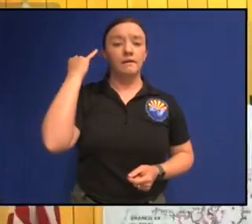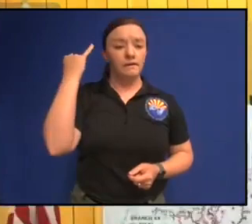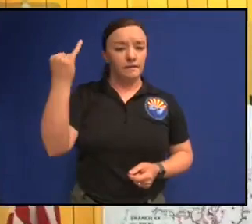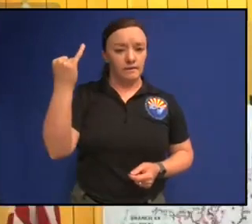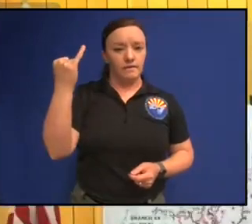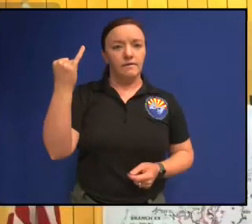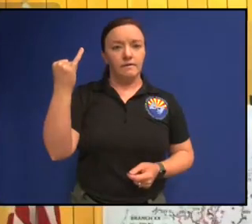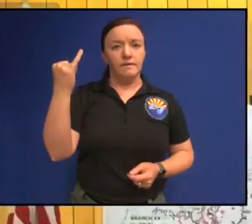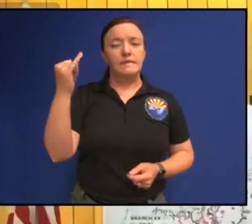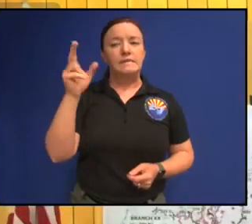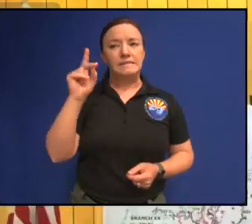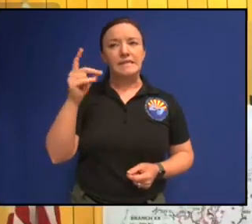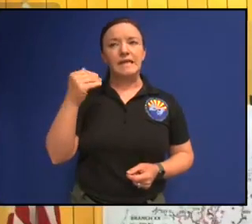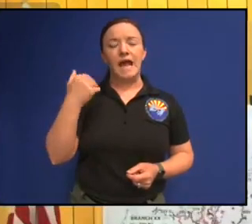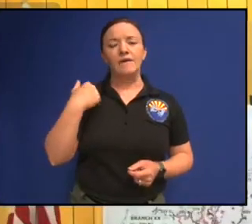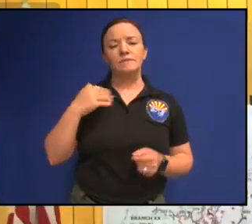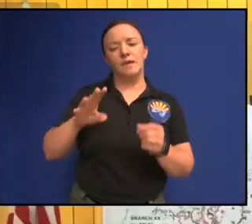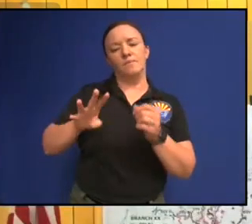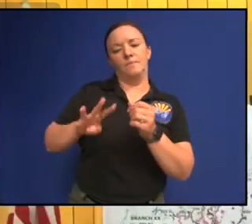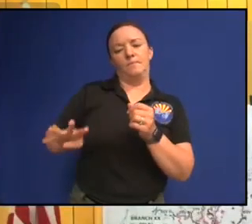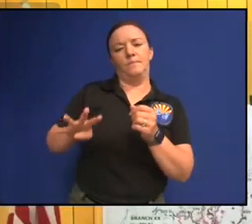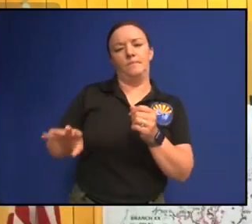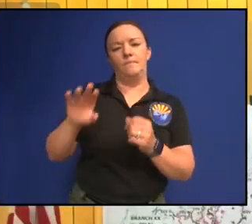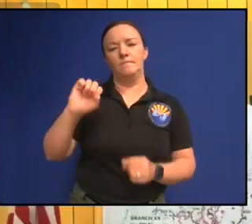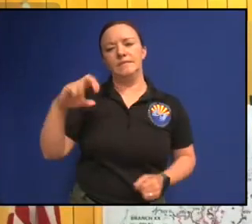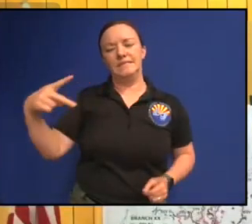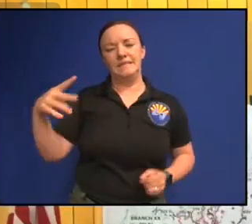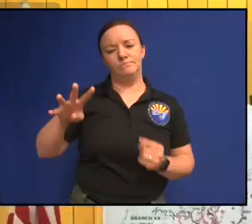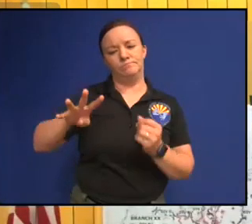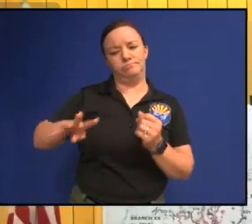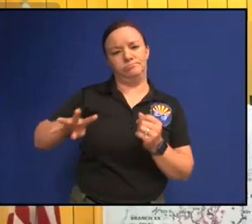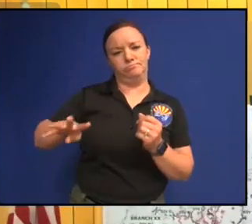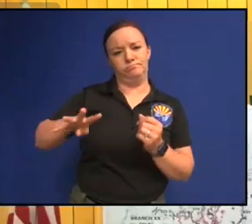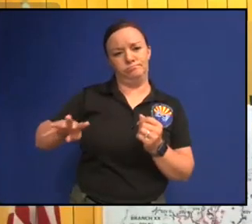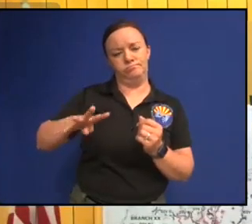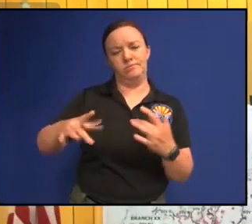THE ROAD FROM FURTHER DAMAGE SO WE HAD TO SLOW OUR